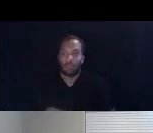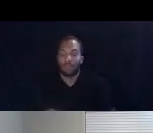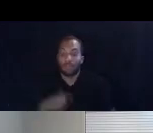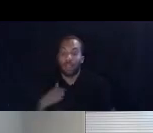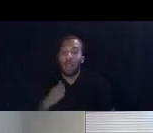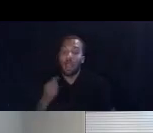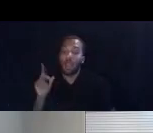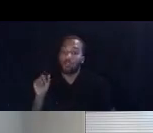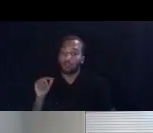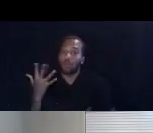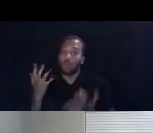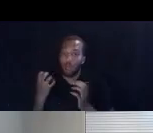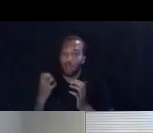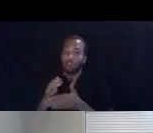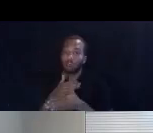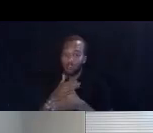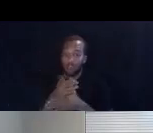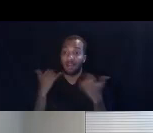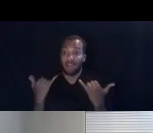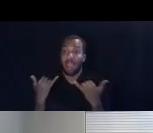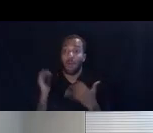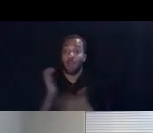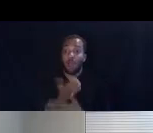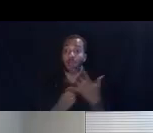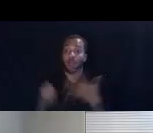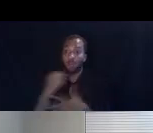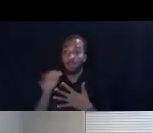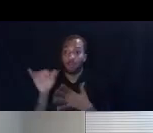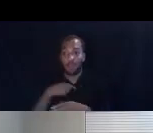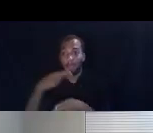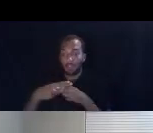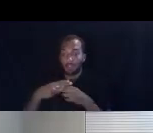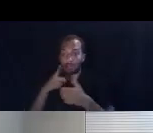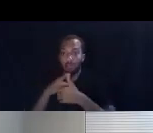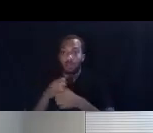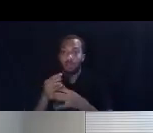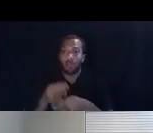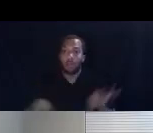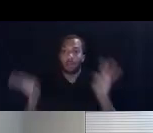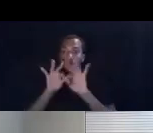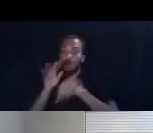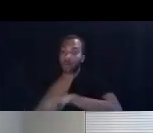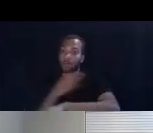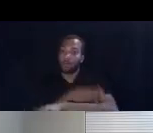I can share that our current CHIP priorities. So I mentioned one of them, is to improve access to healthcare, including primary care,